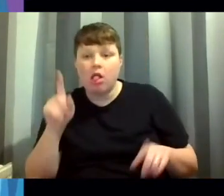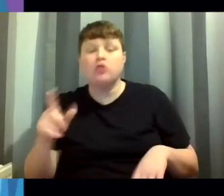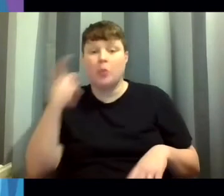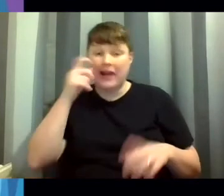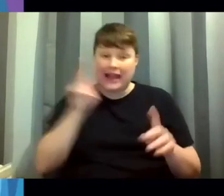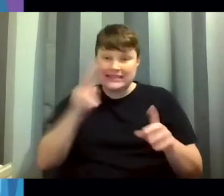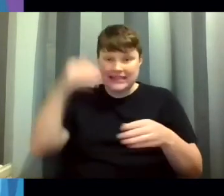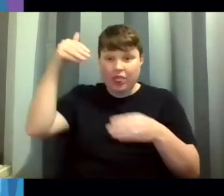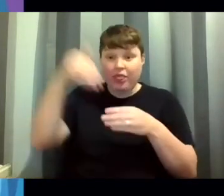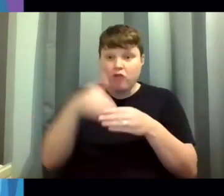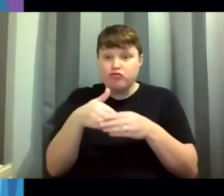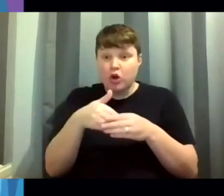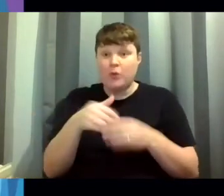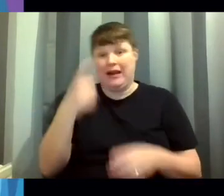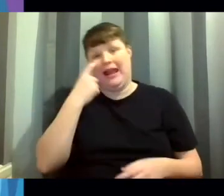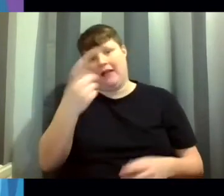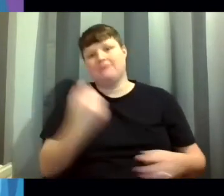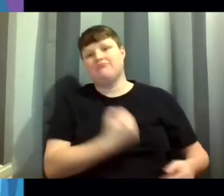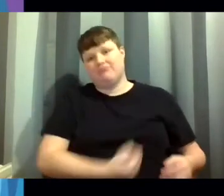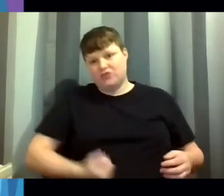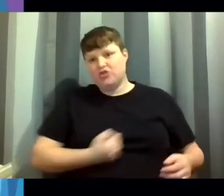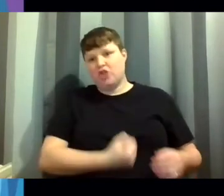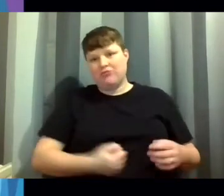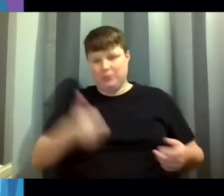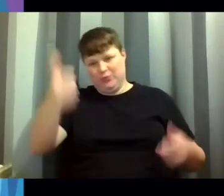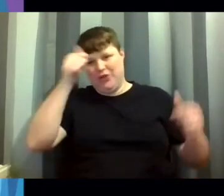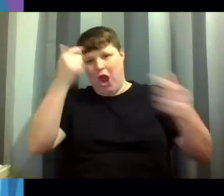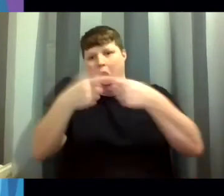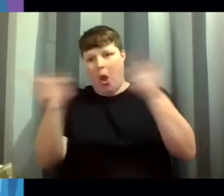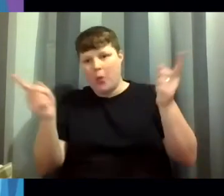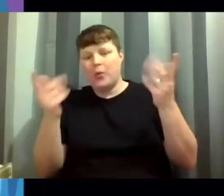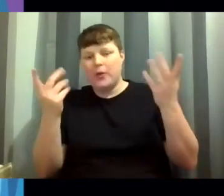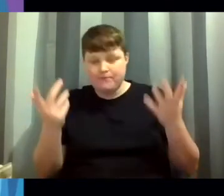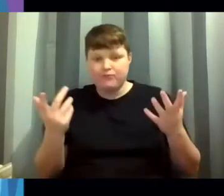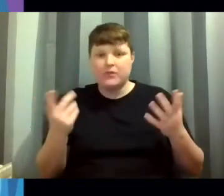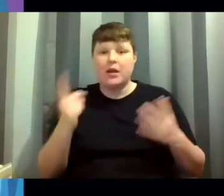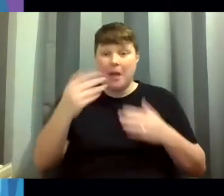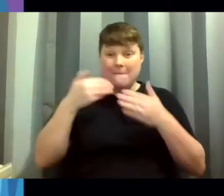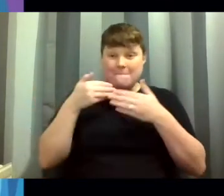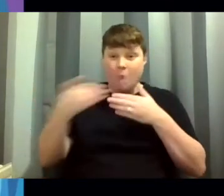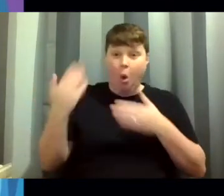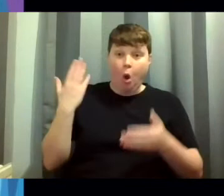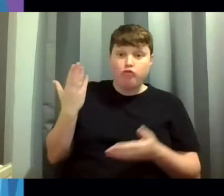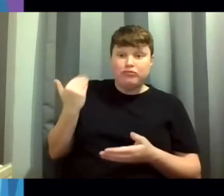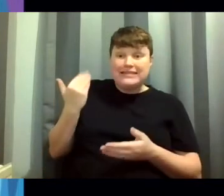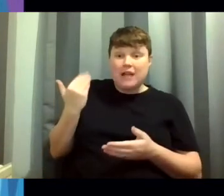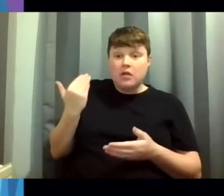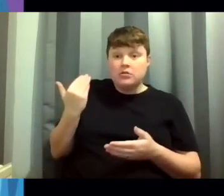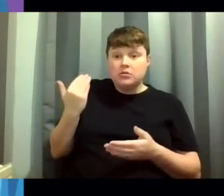you are aware that we can do a foetal ultrasound. However, with more recent technologies, if we get